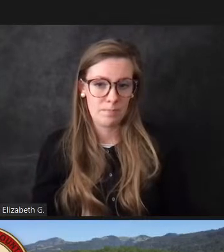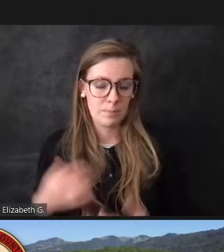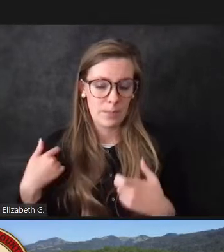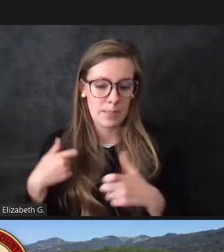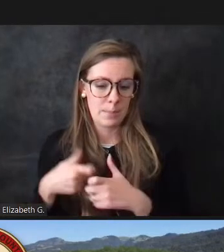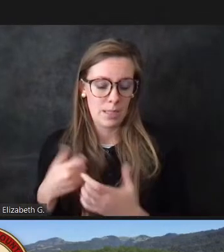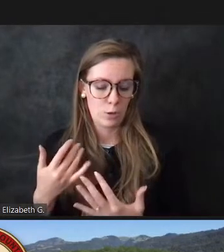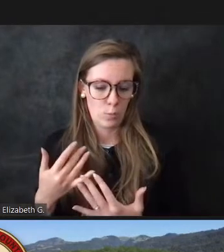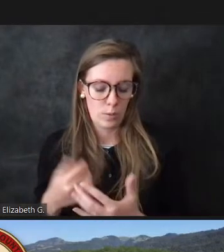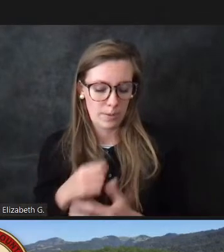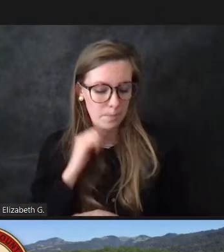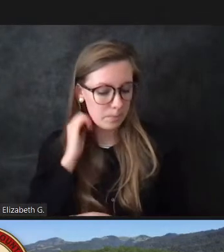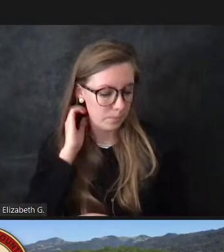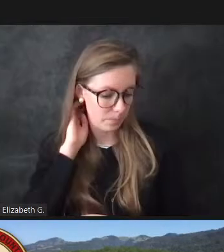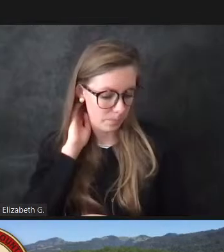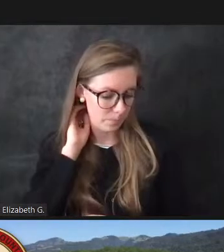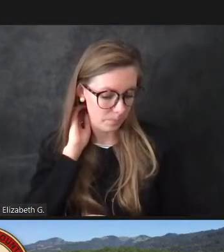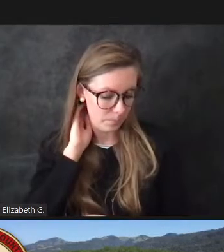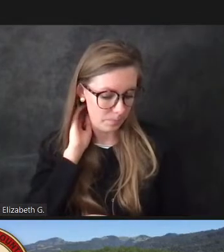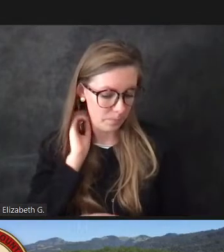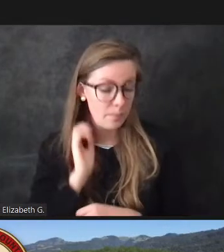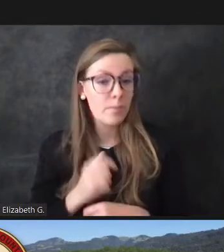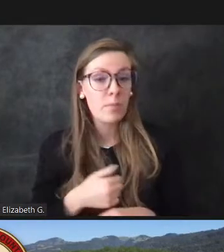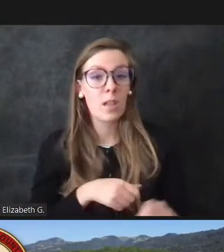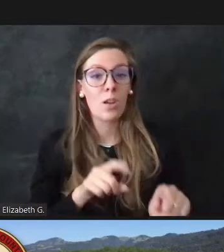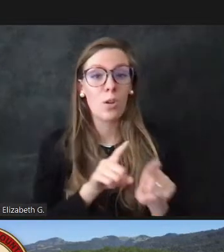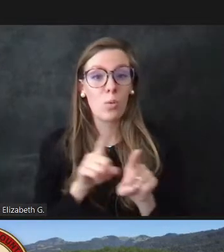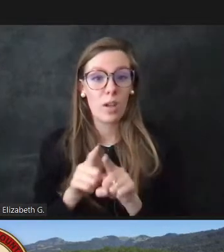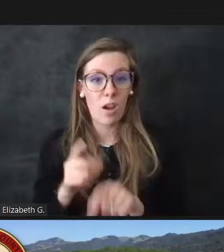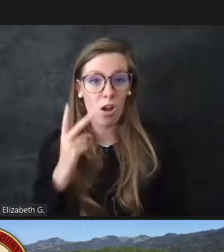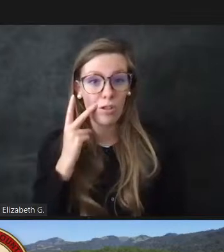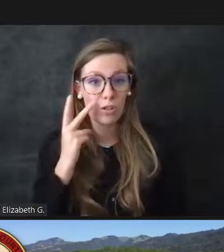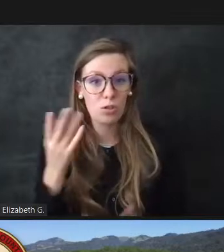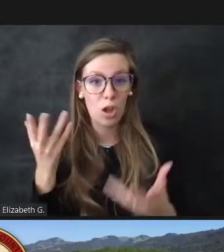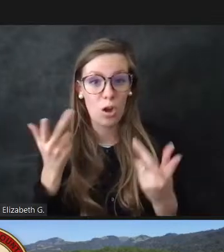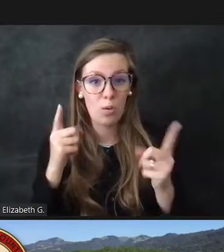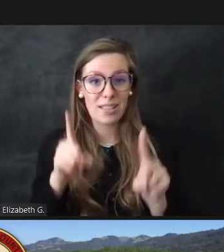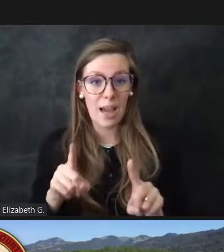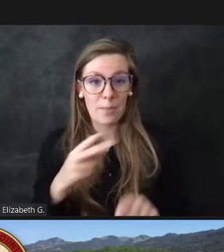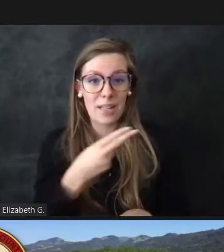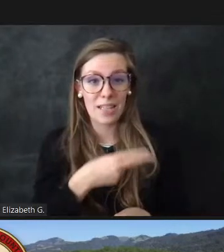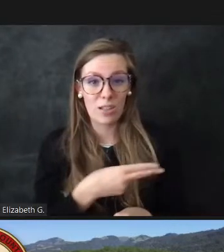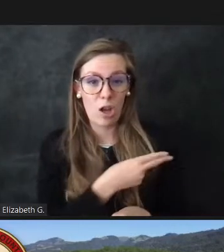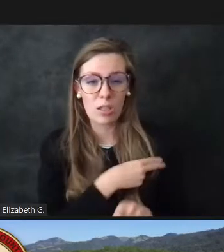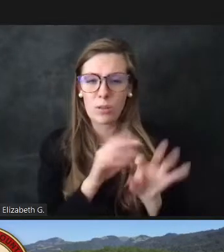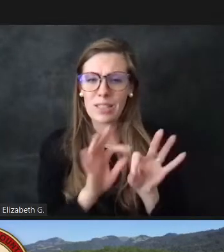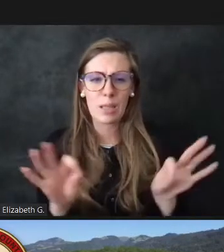We also saw that it was what's happening in our hospital is that it's important that people understand